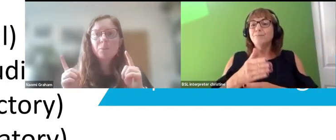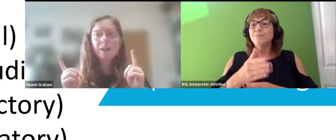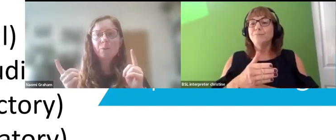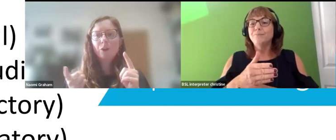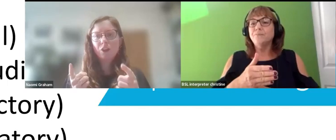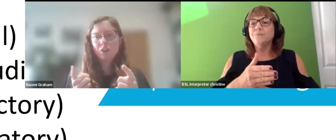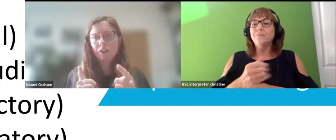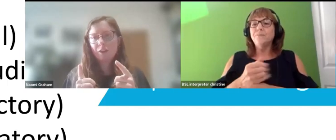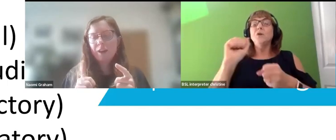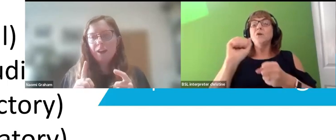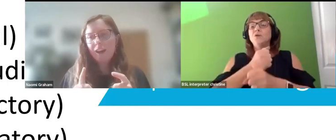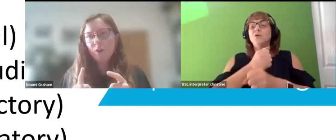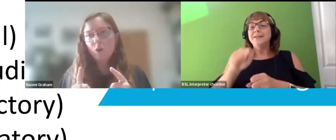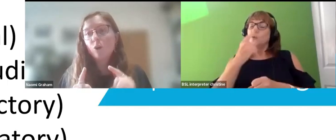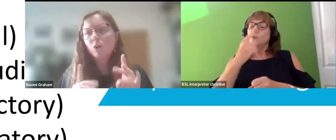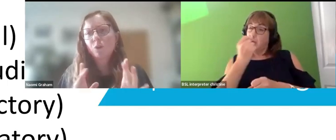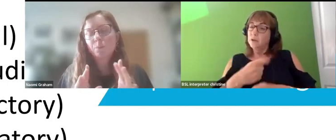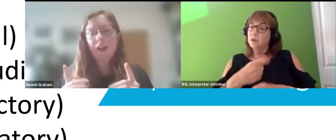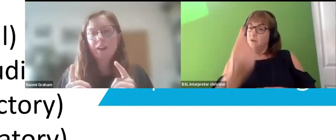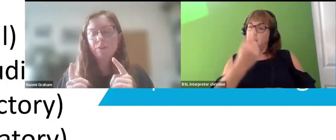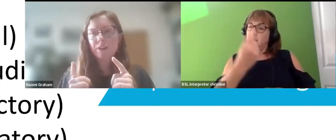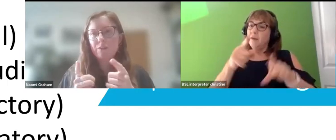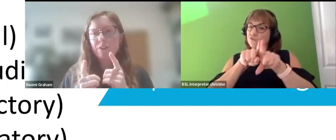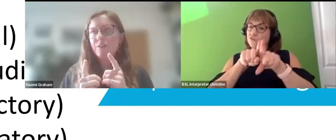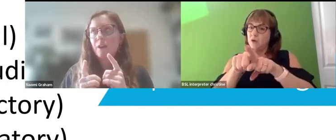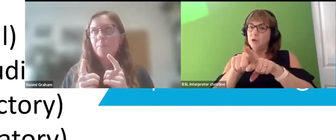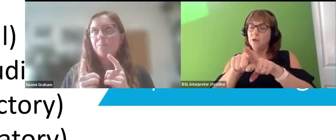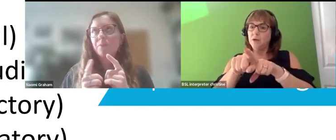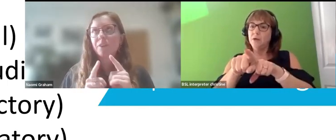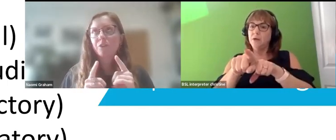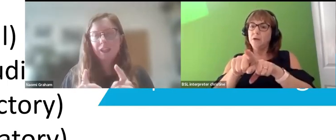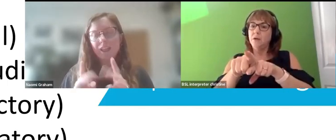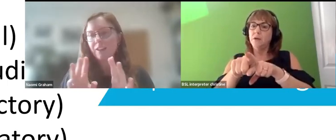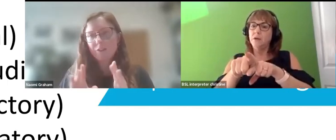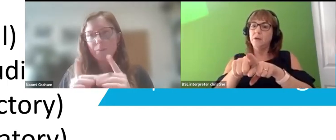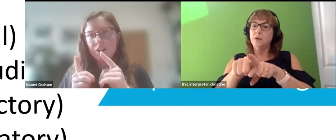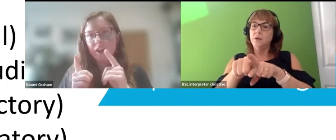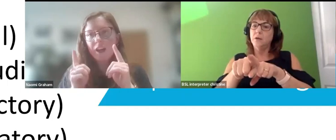but what you can do or, yeah if if it's tricky then there's no pressure,